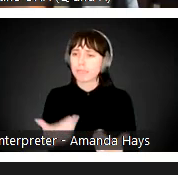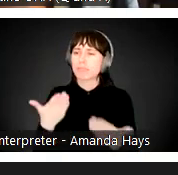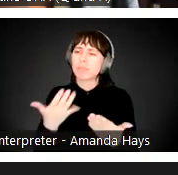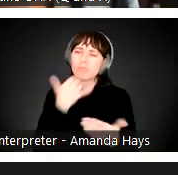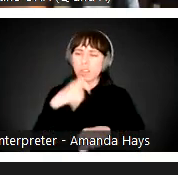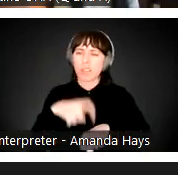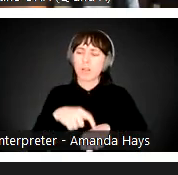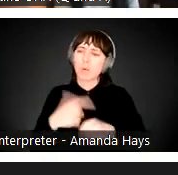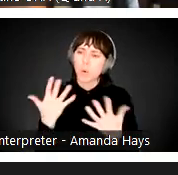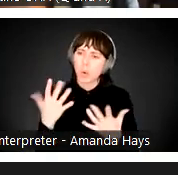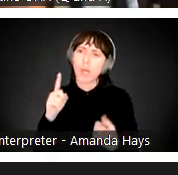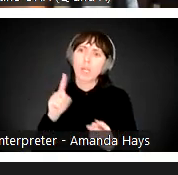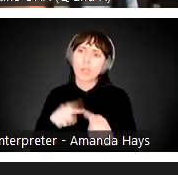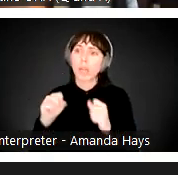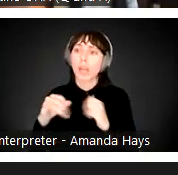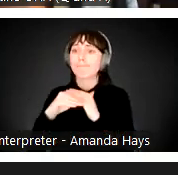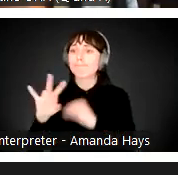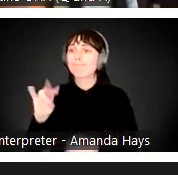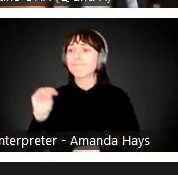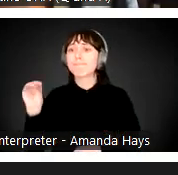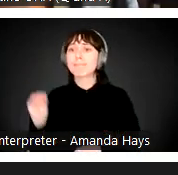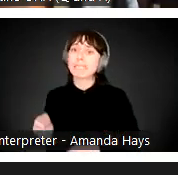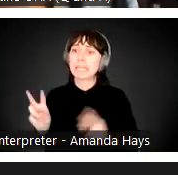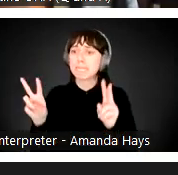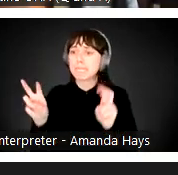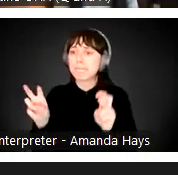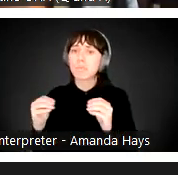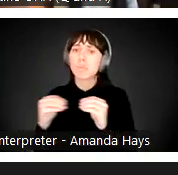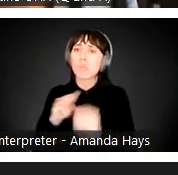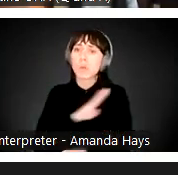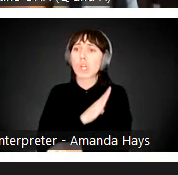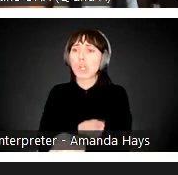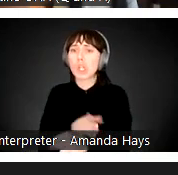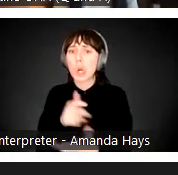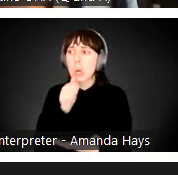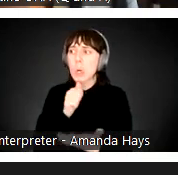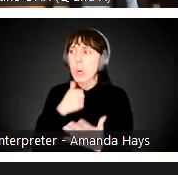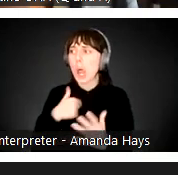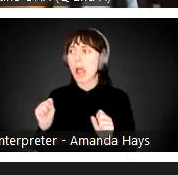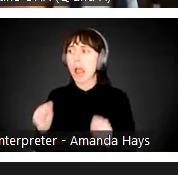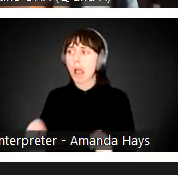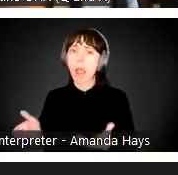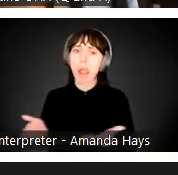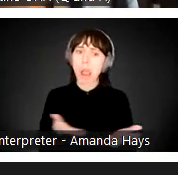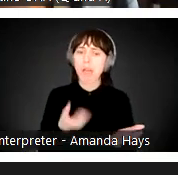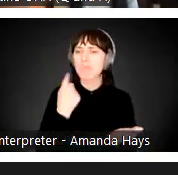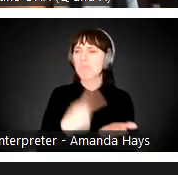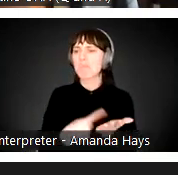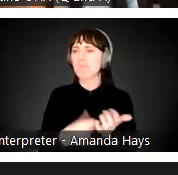plateau, when you're at 70% and you have a little bit more reserve. So, those are things that you can discuss with your